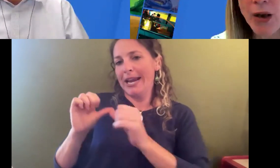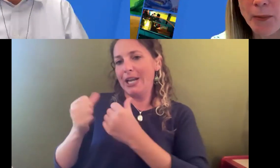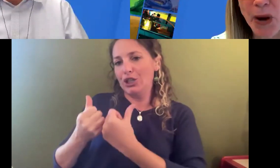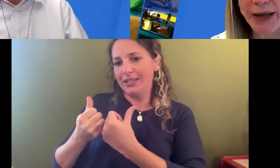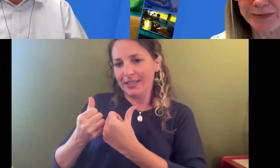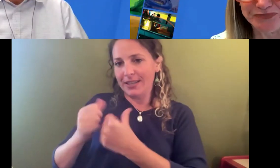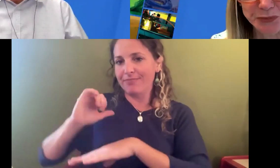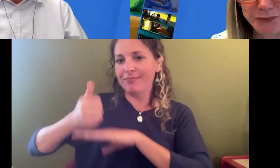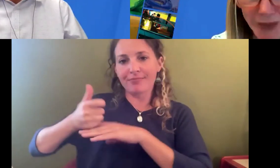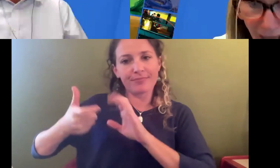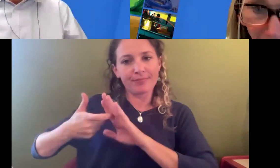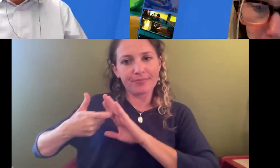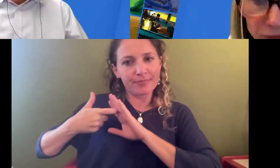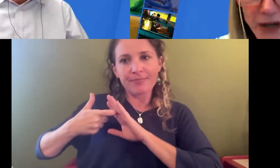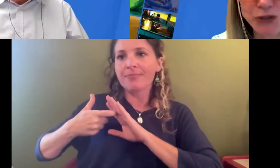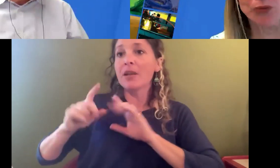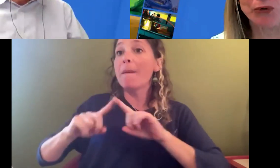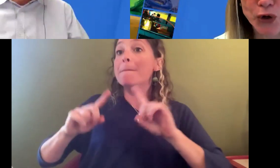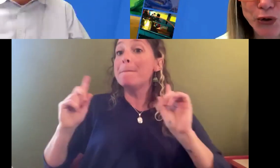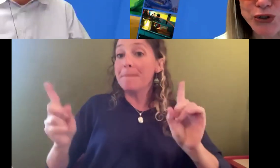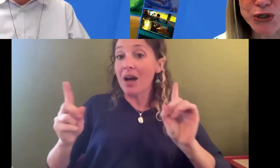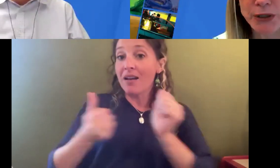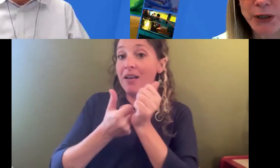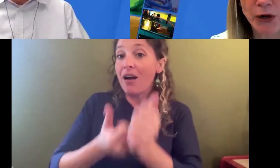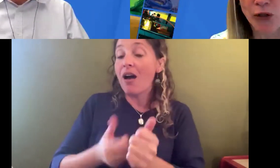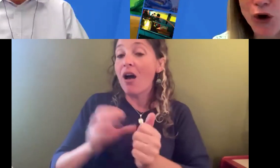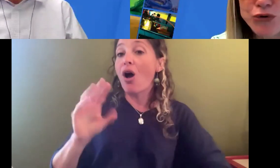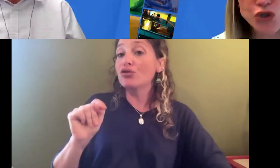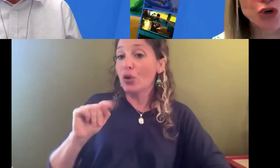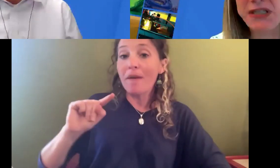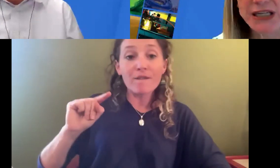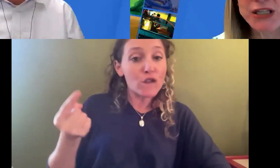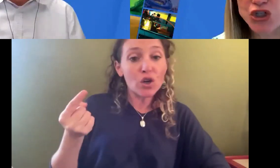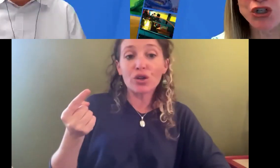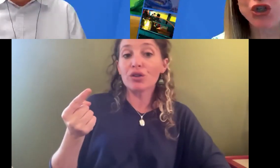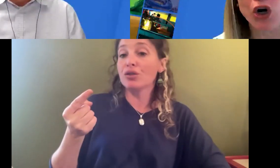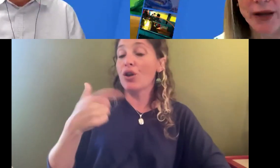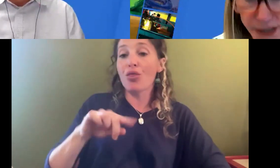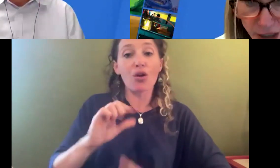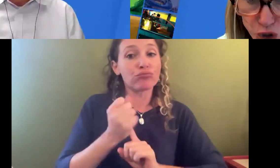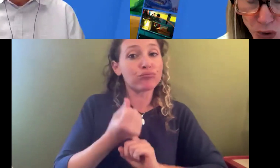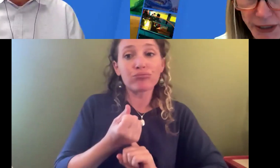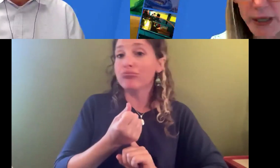But as of October 1st, those terms and conditions are essentially,